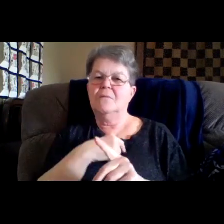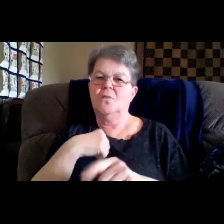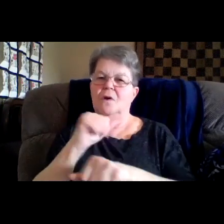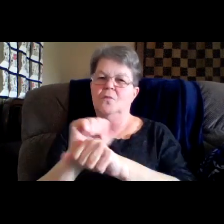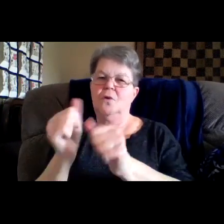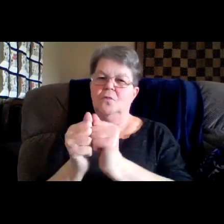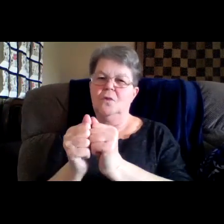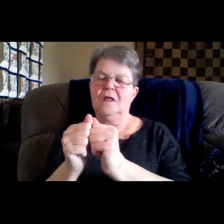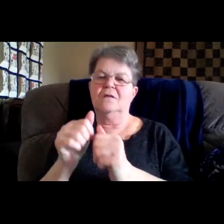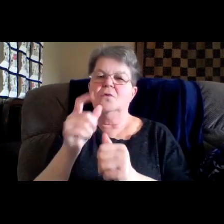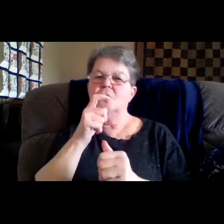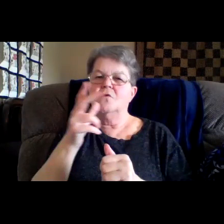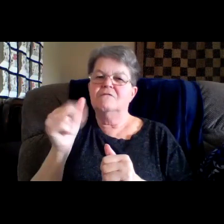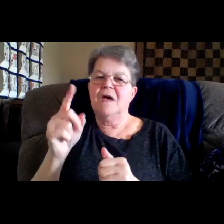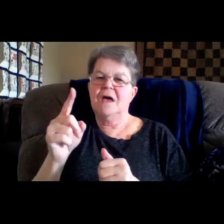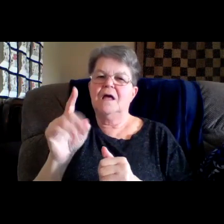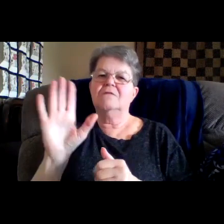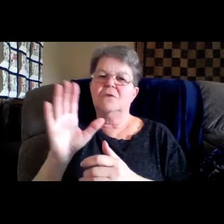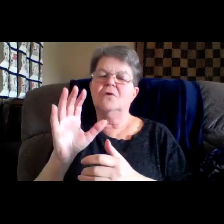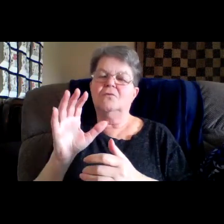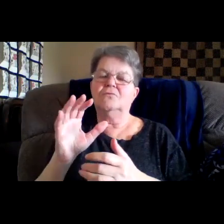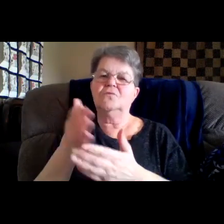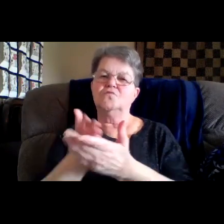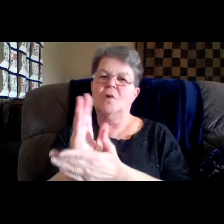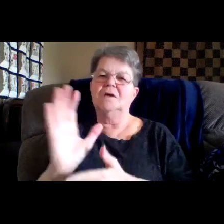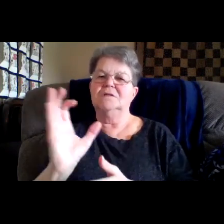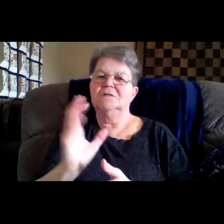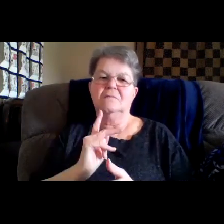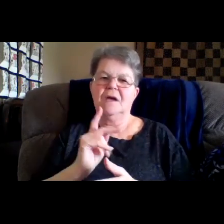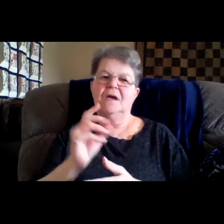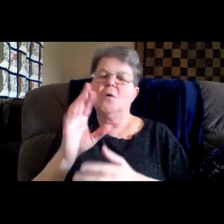who have had the rights restored or used to support decision-making in other ways.